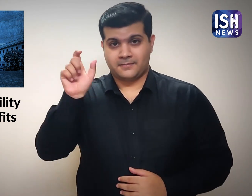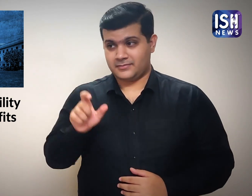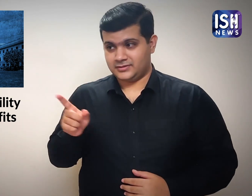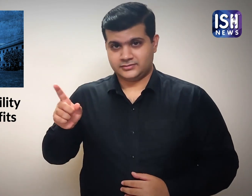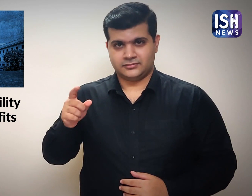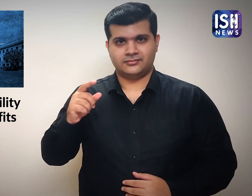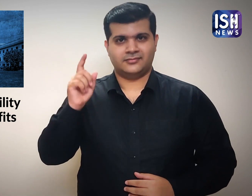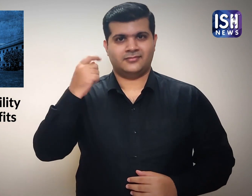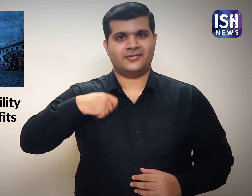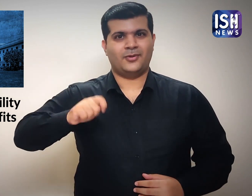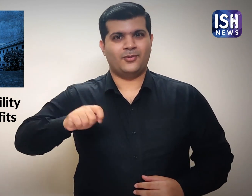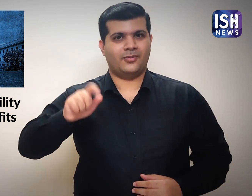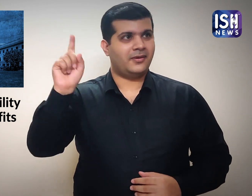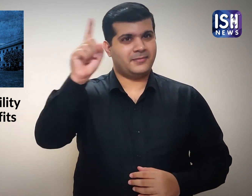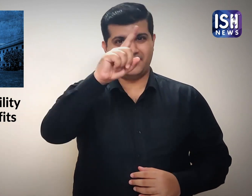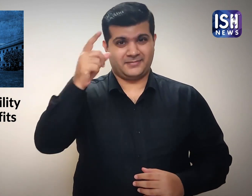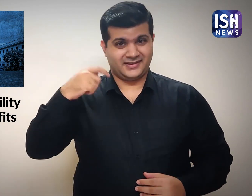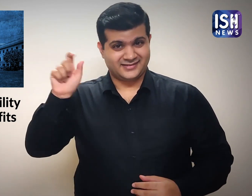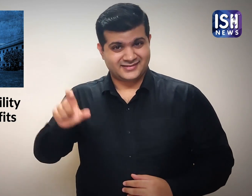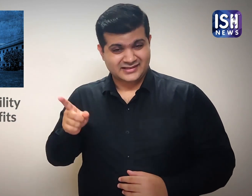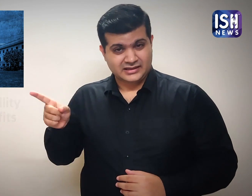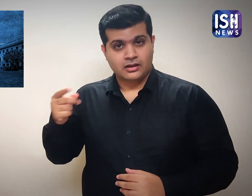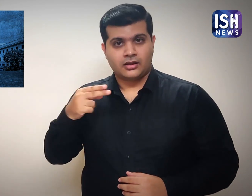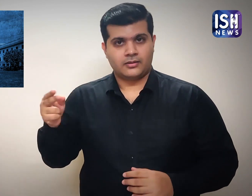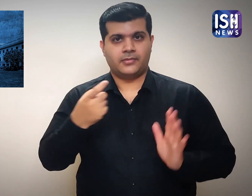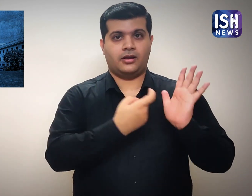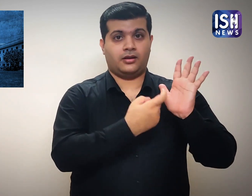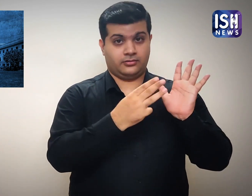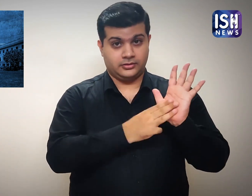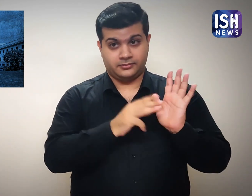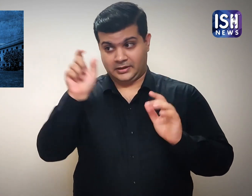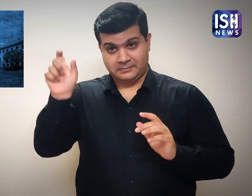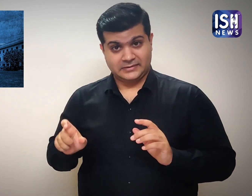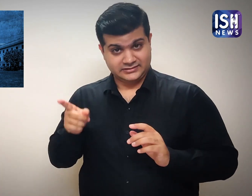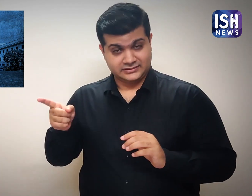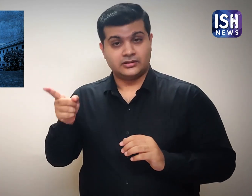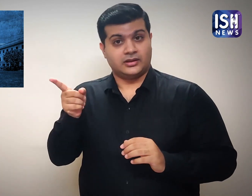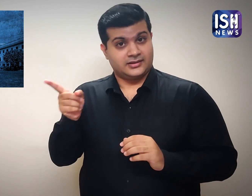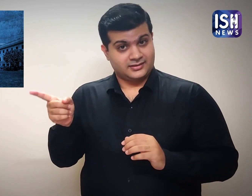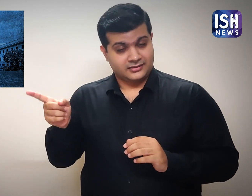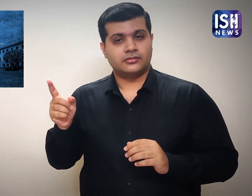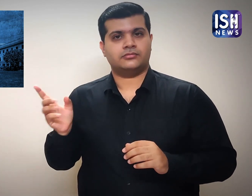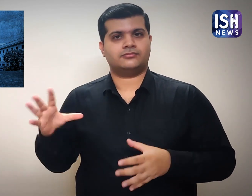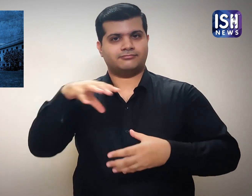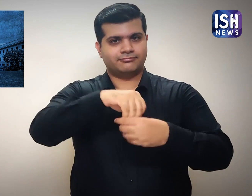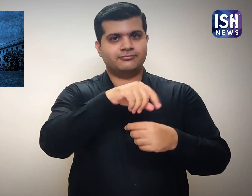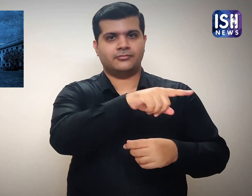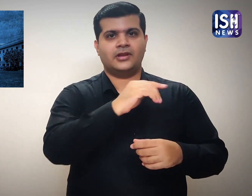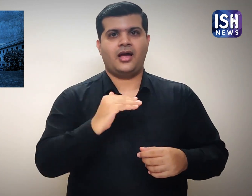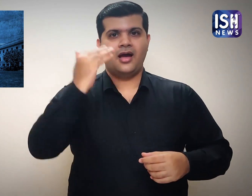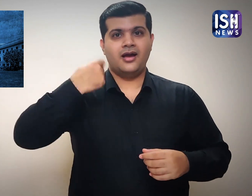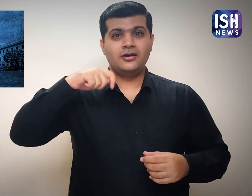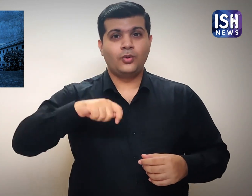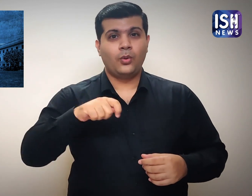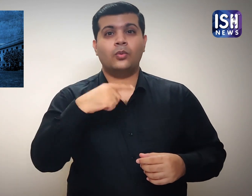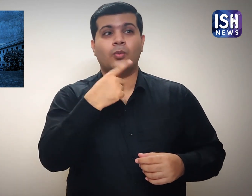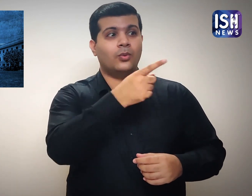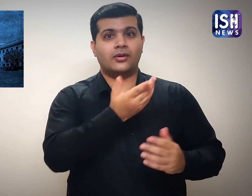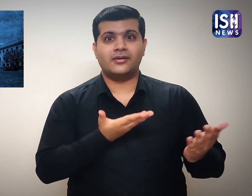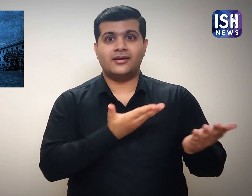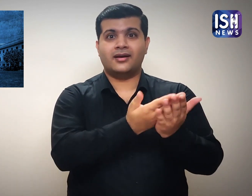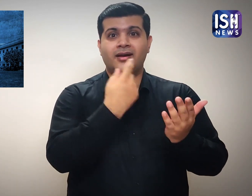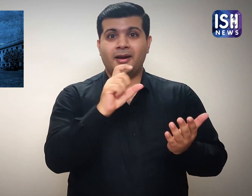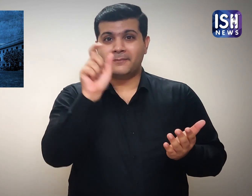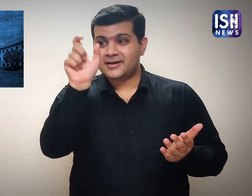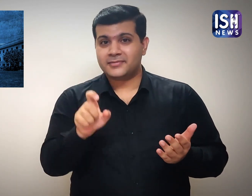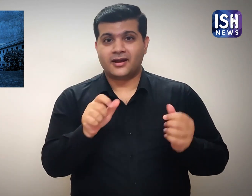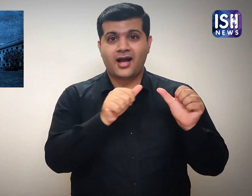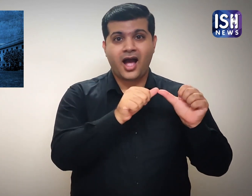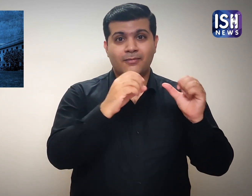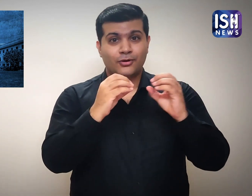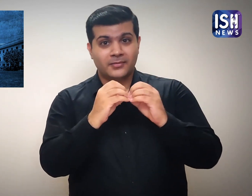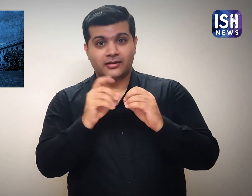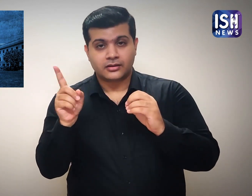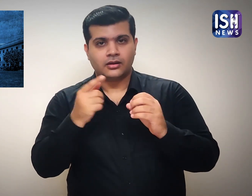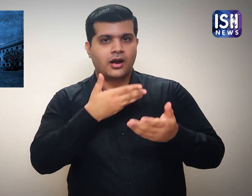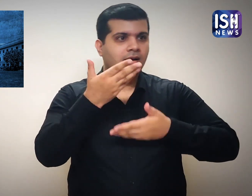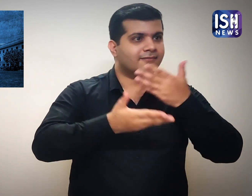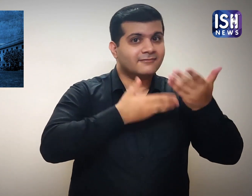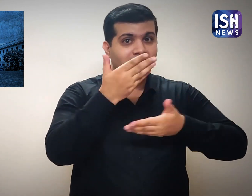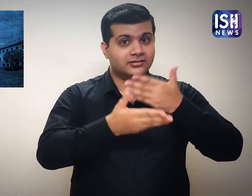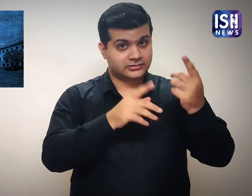Advocate Rajan Mani, who was also the High Court’s adviser in the Anamol Bhandari case